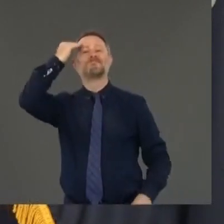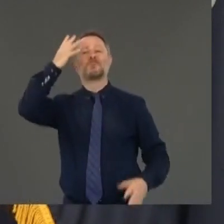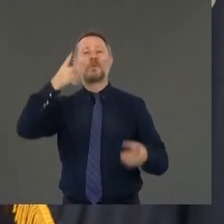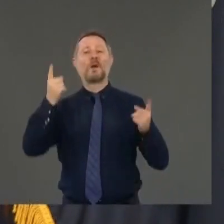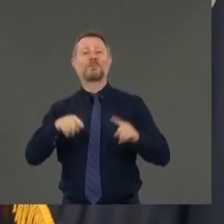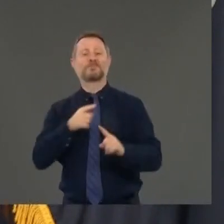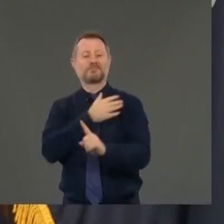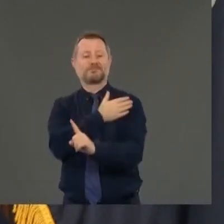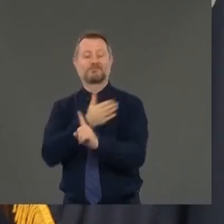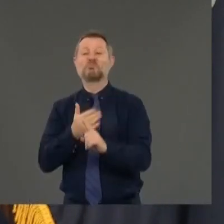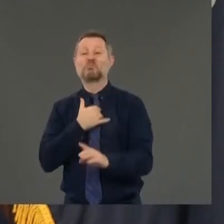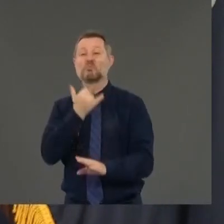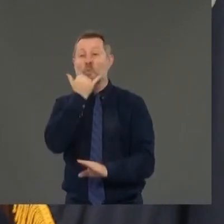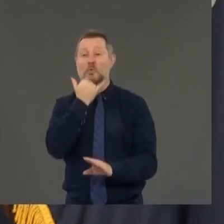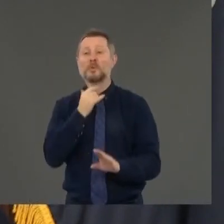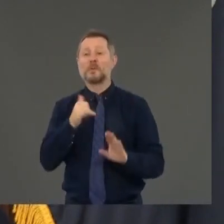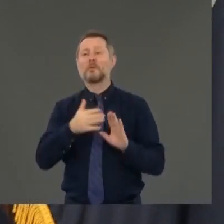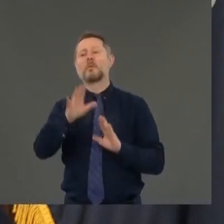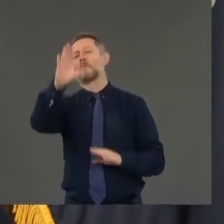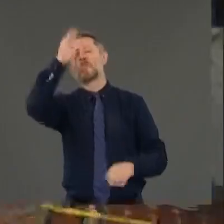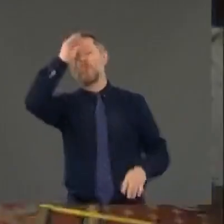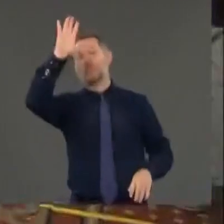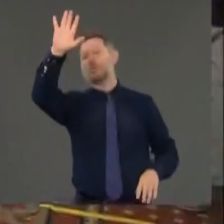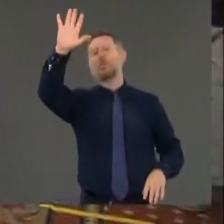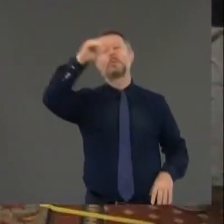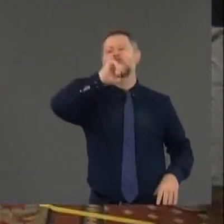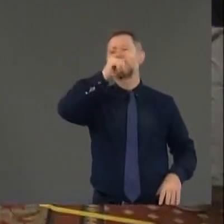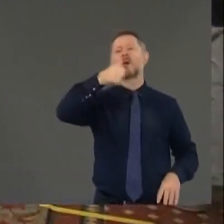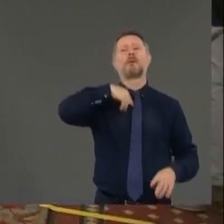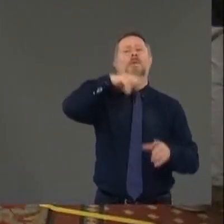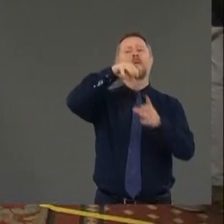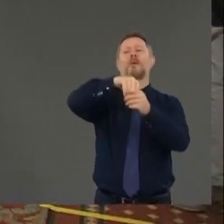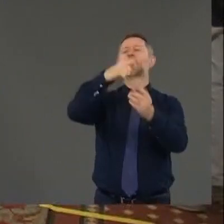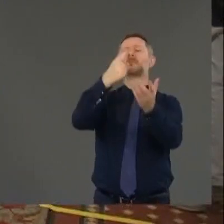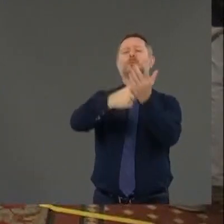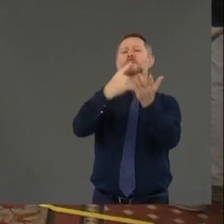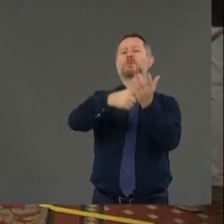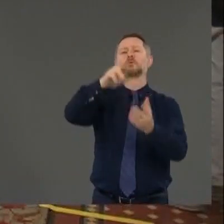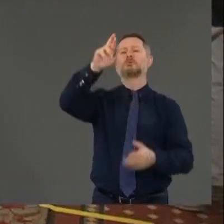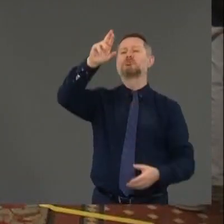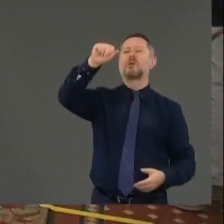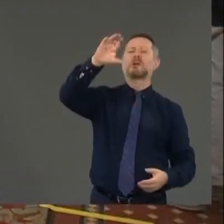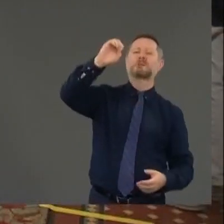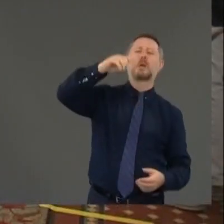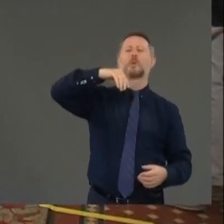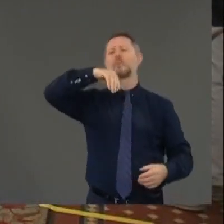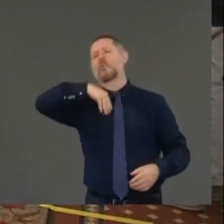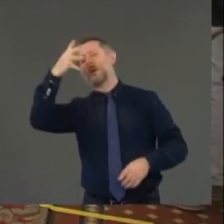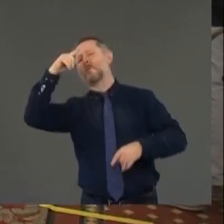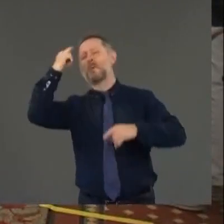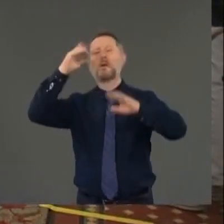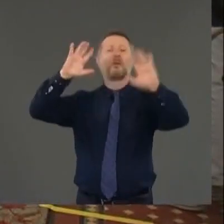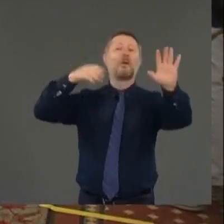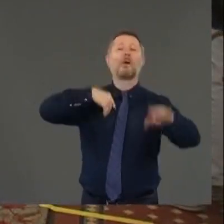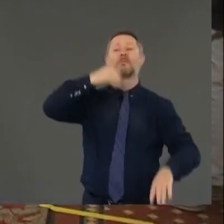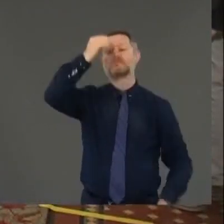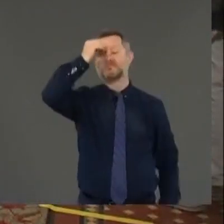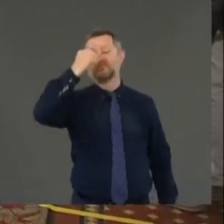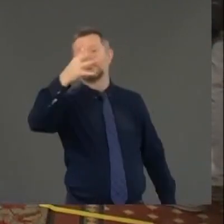AN UNDERSTANDING OF WHAT HAPPENED AND AN ACKNOWLEDGMENT